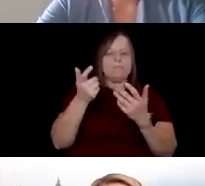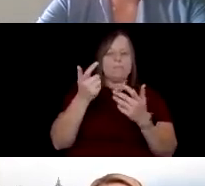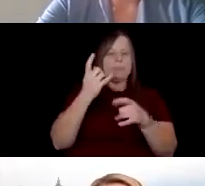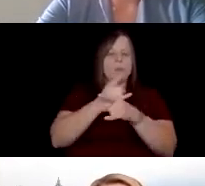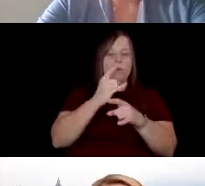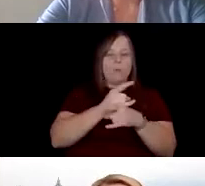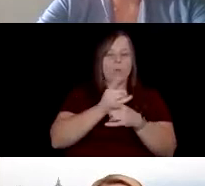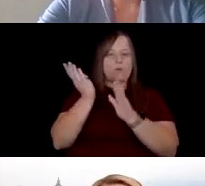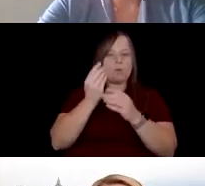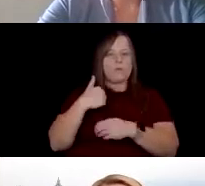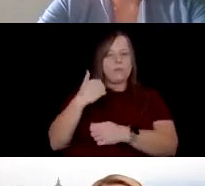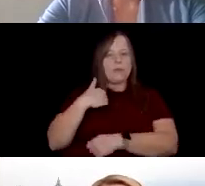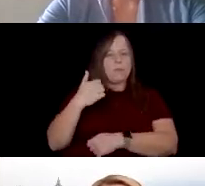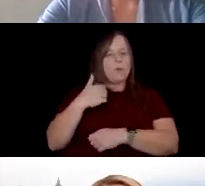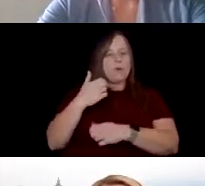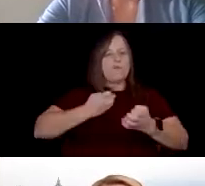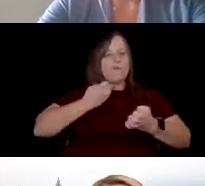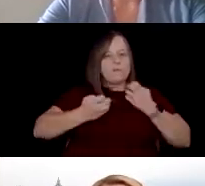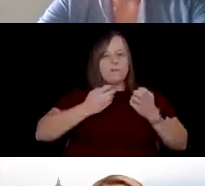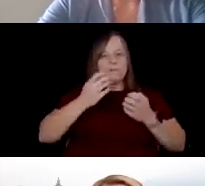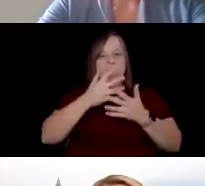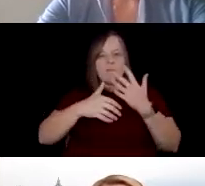both physical and emotional pain and trauma.